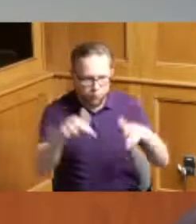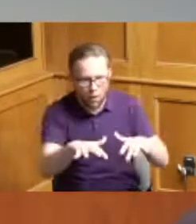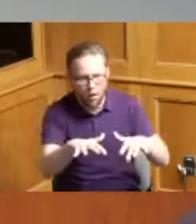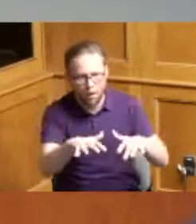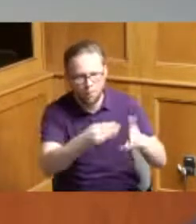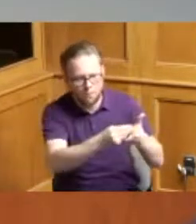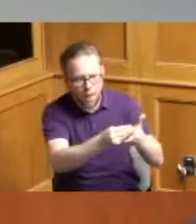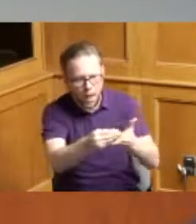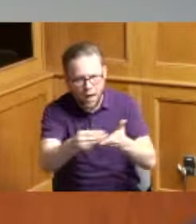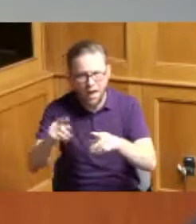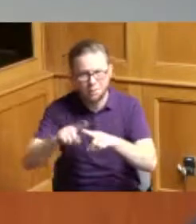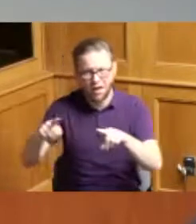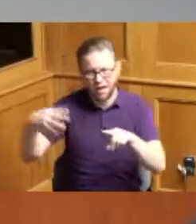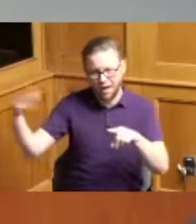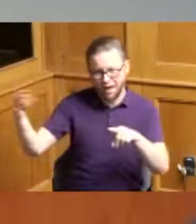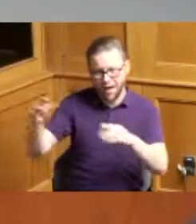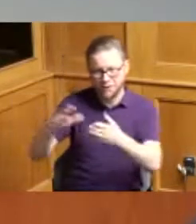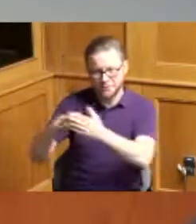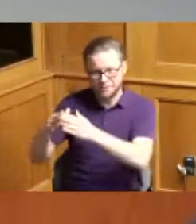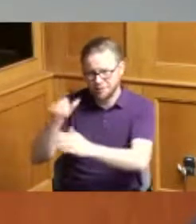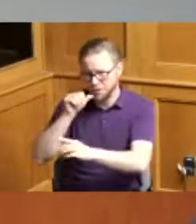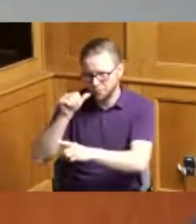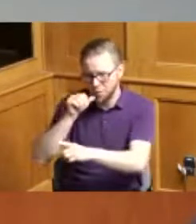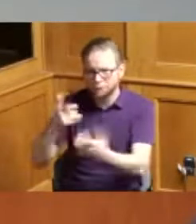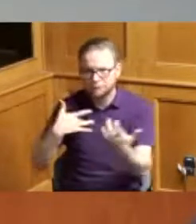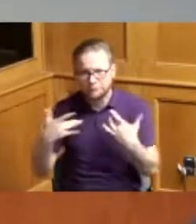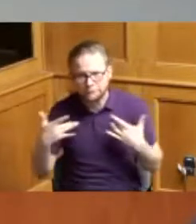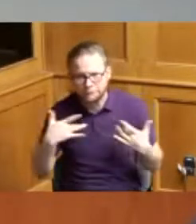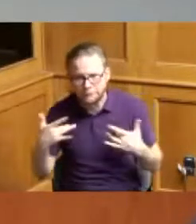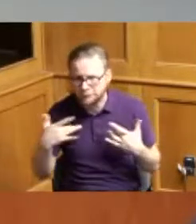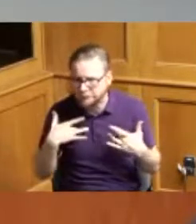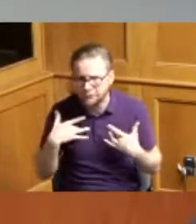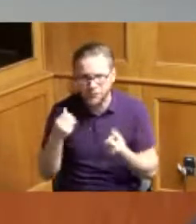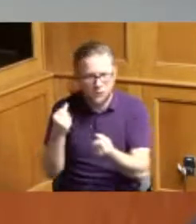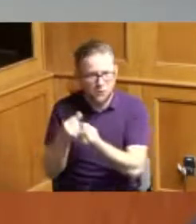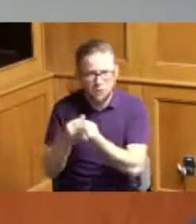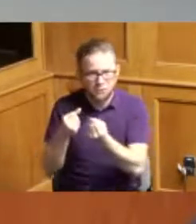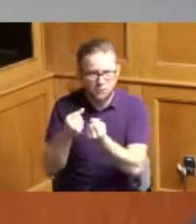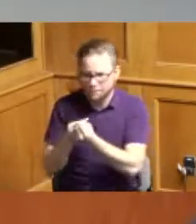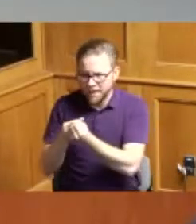bars outside the city that are concerned about not having the fans in those facilities I just raised